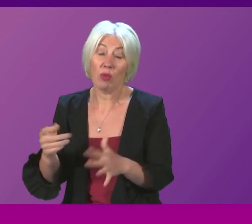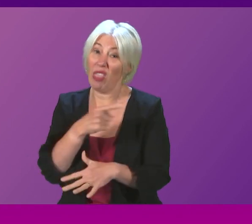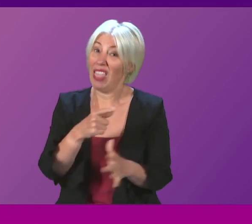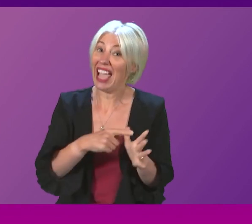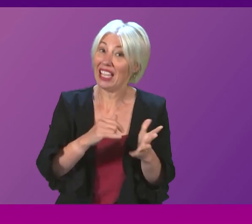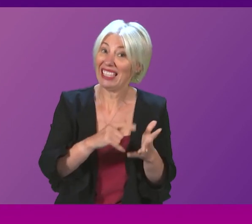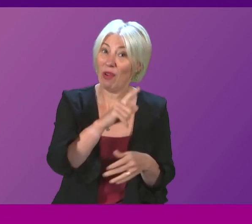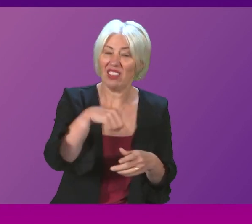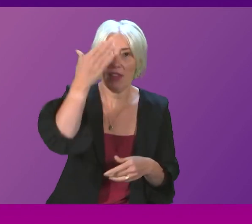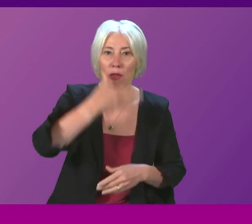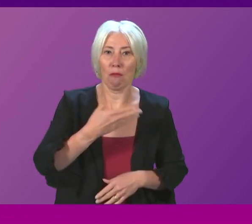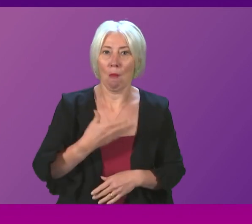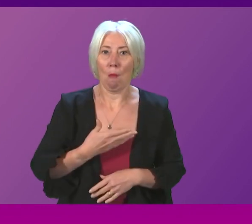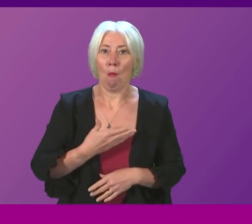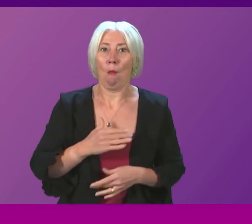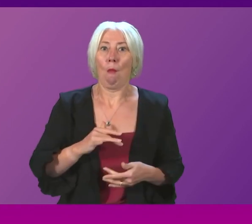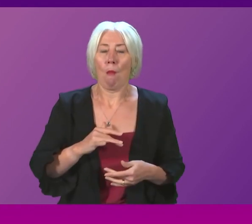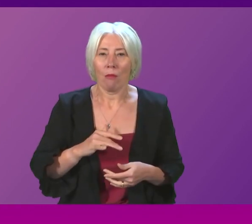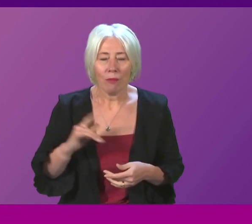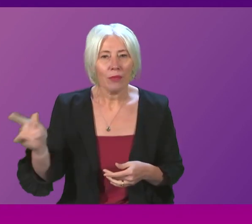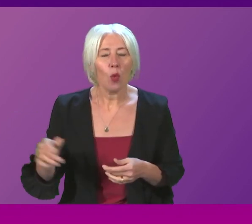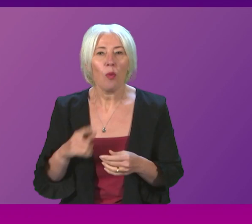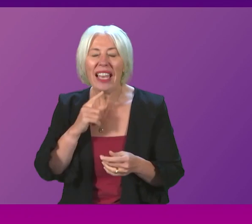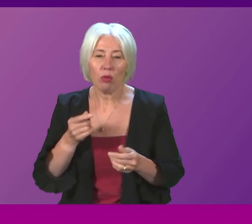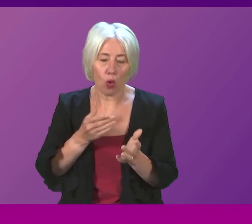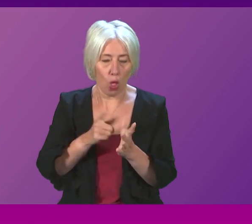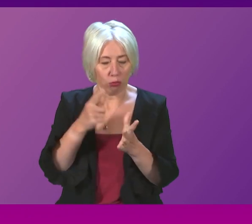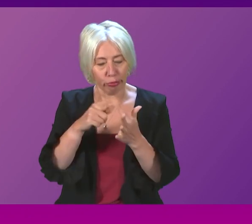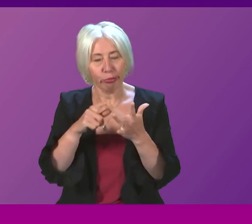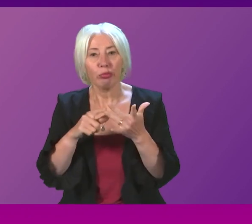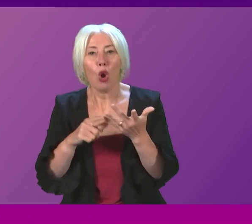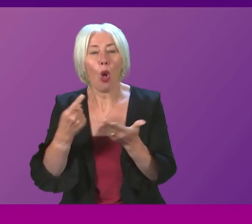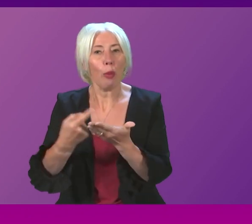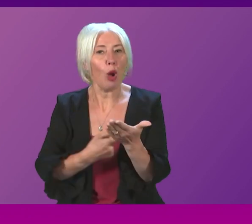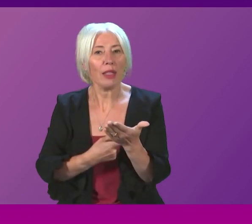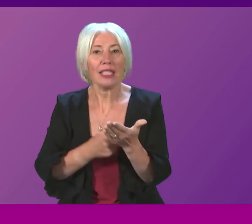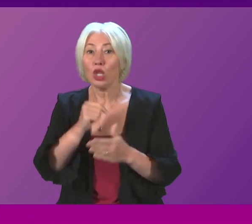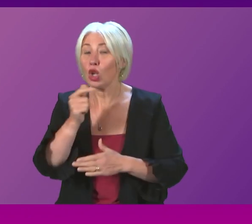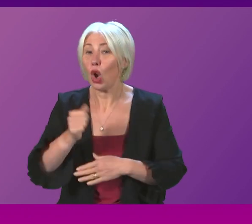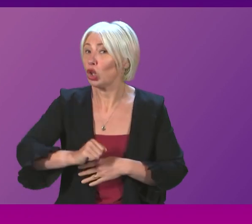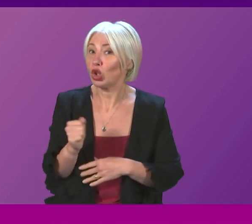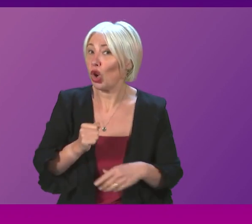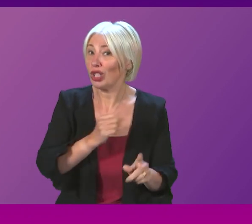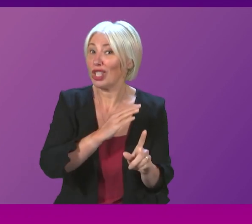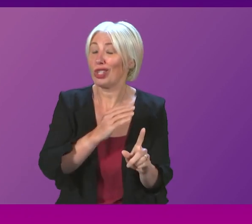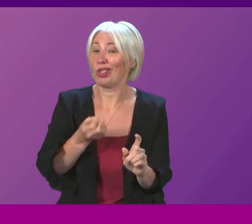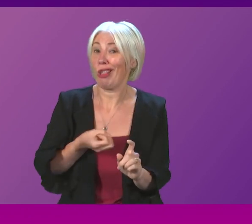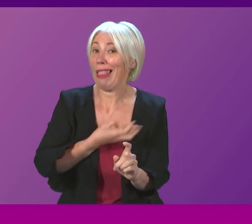impassive as Richard Leonard has recounted all those policies, which I suspect are not Scottish Labour policies.